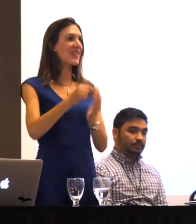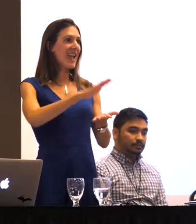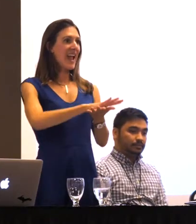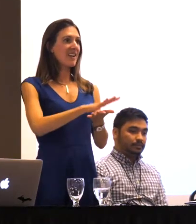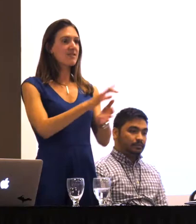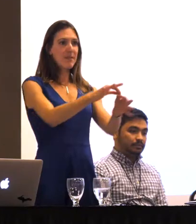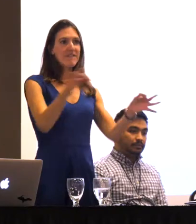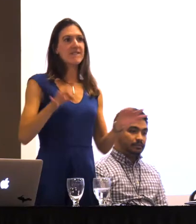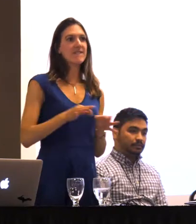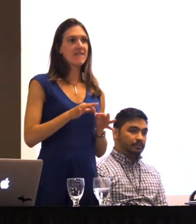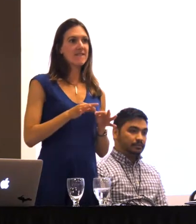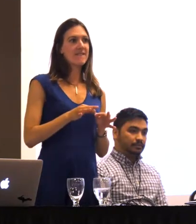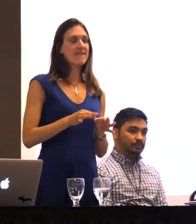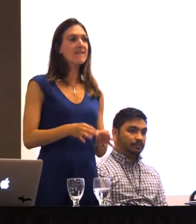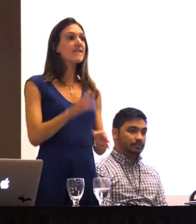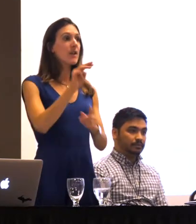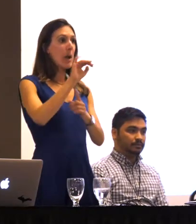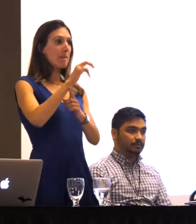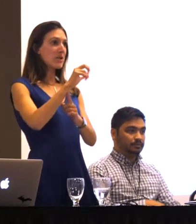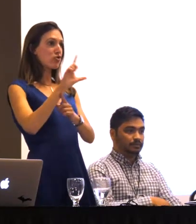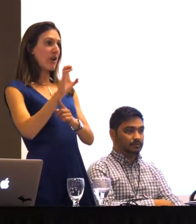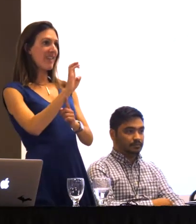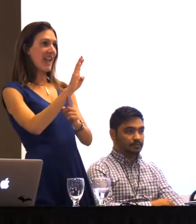my role in the academic field.